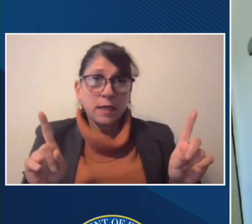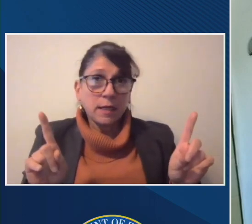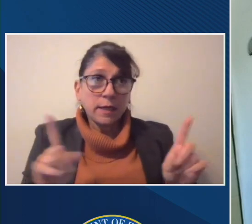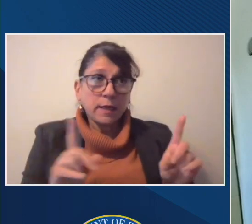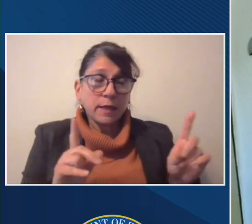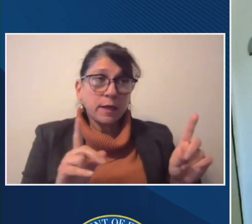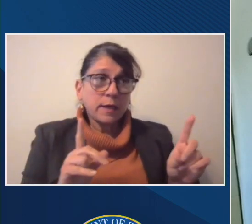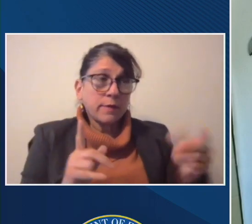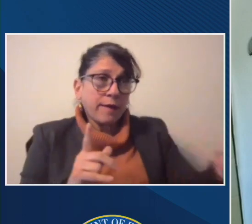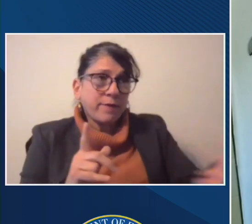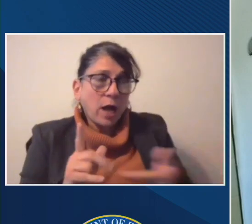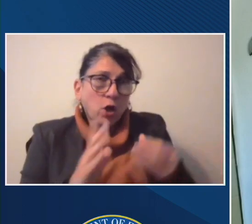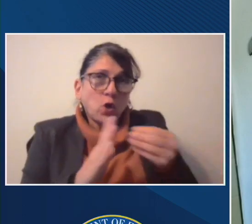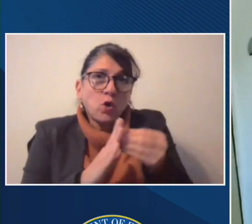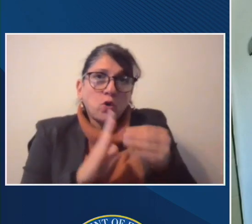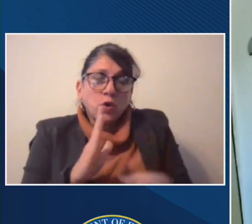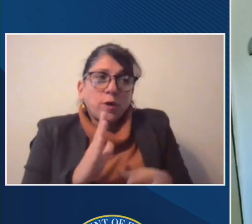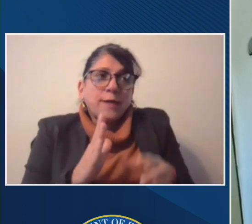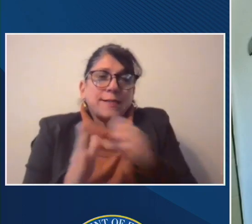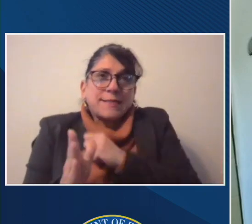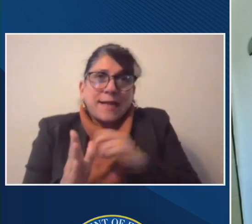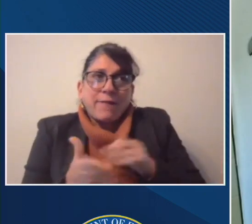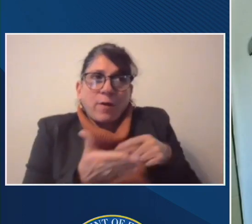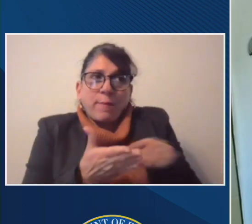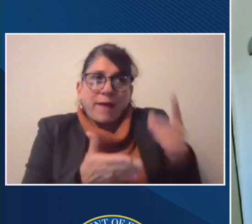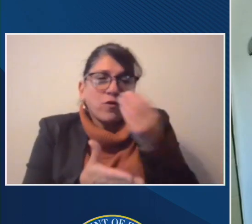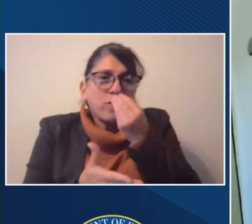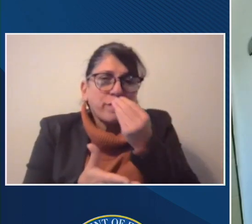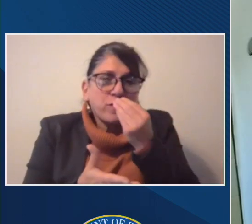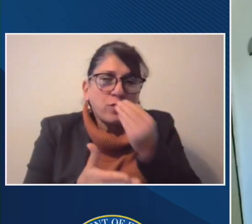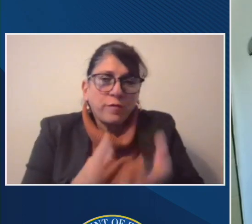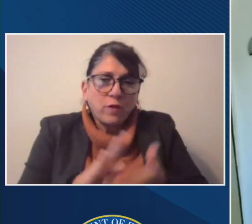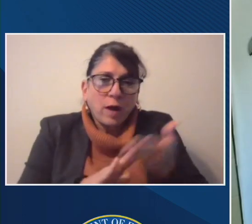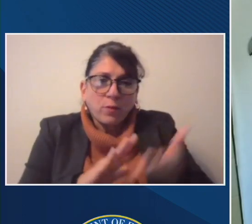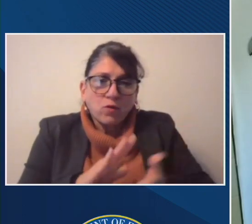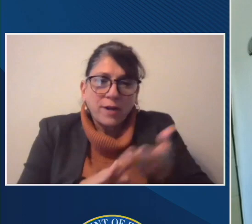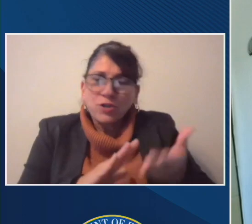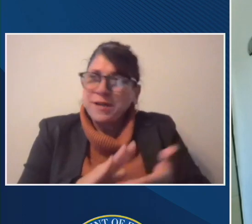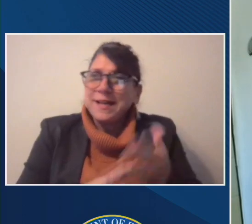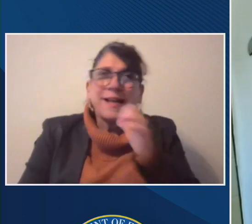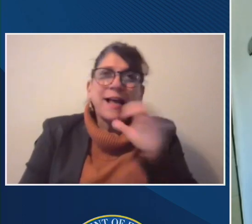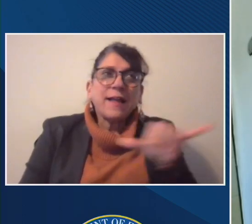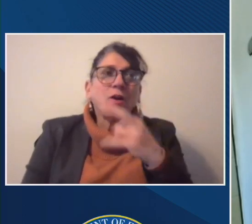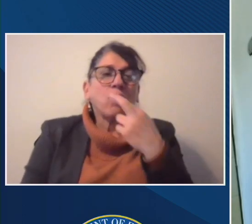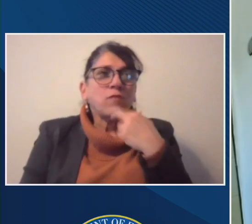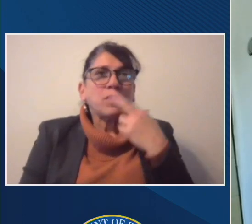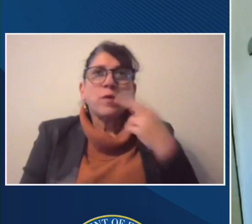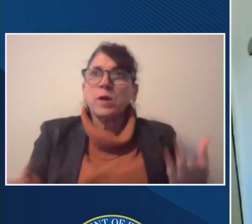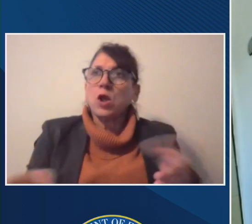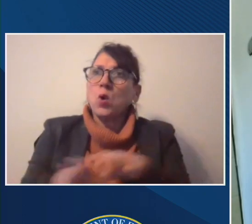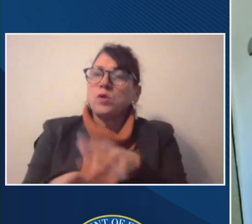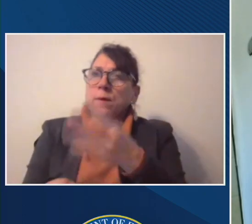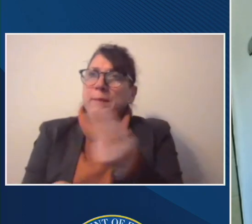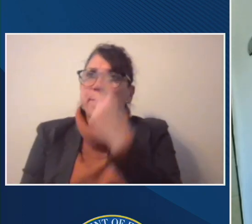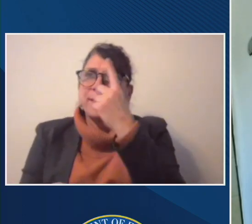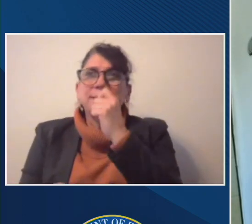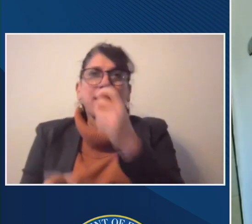staff, we have to pay for food, run operations. It's not like a restaurant where we could close on Mondays, because there's not a lot of kids who want to eat.